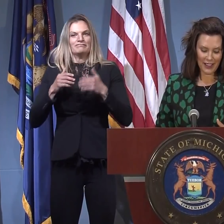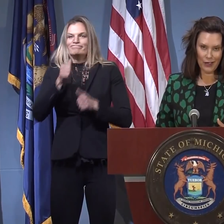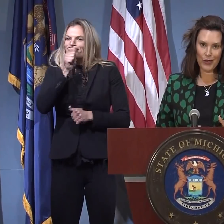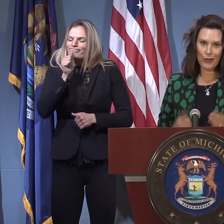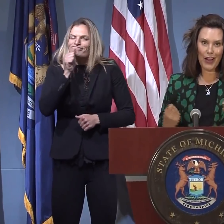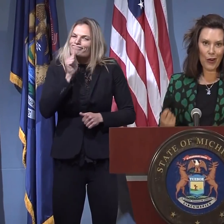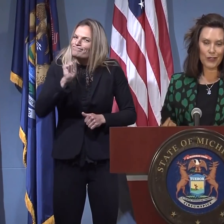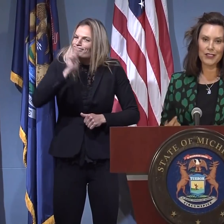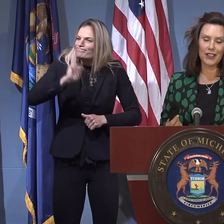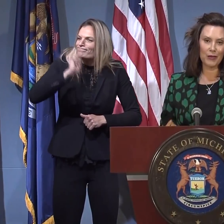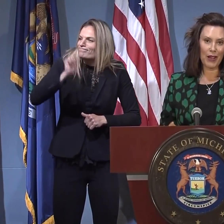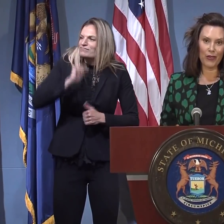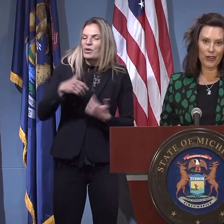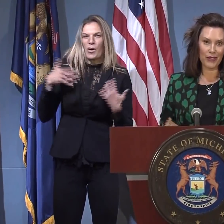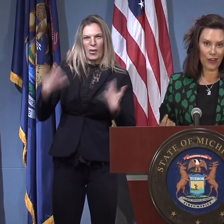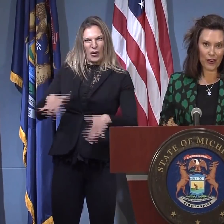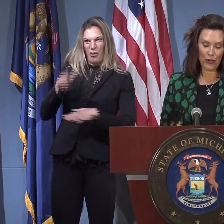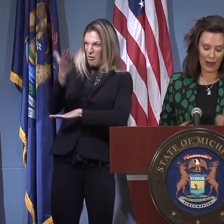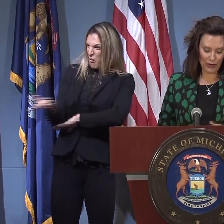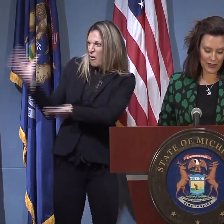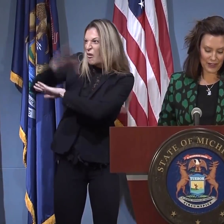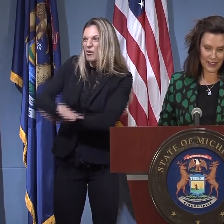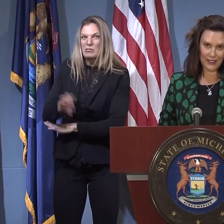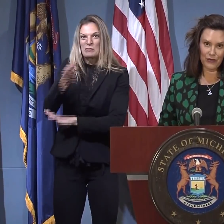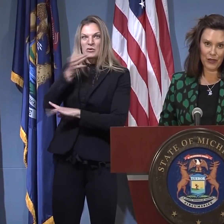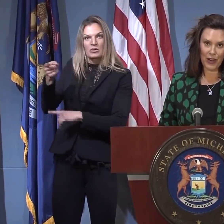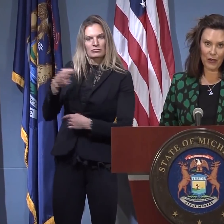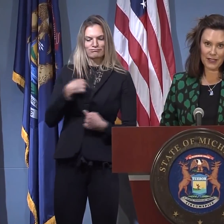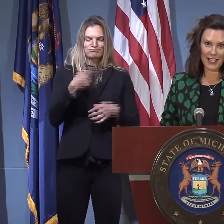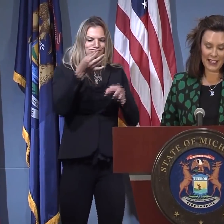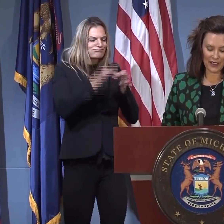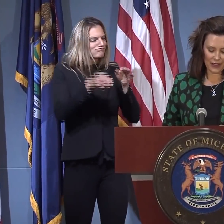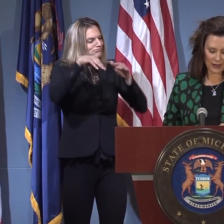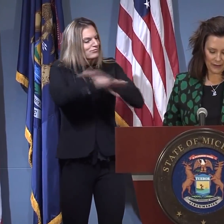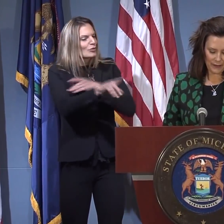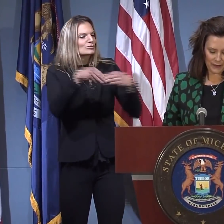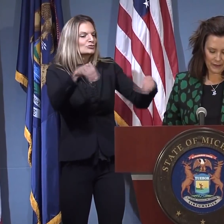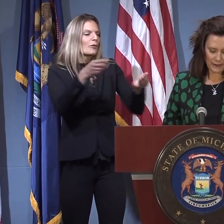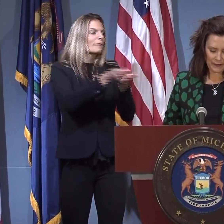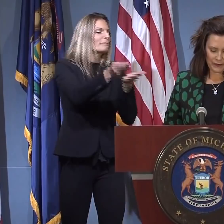THEM TO DO OUR PART BY SIMPLY WEARING A MASK WHEN WE'RE IN PUBLIC PLACES, WHEN WE'RE OUT